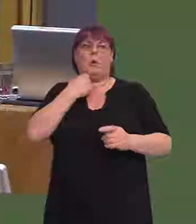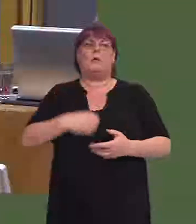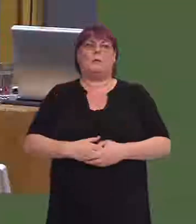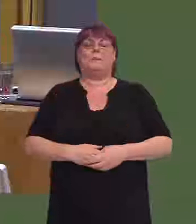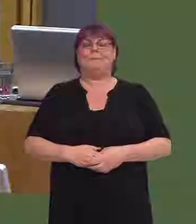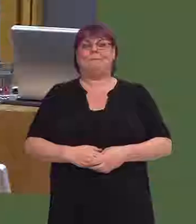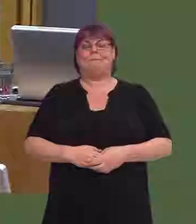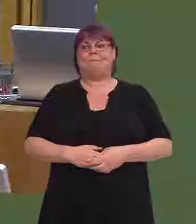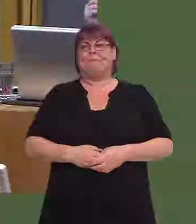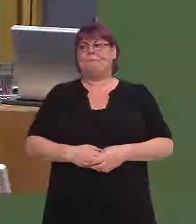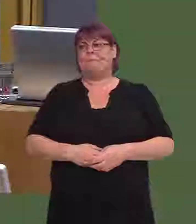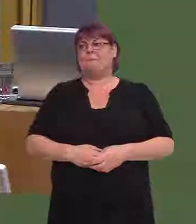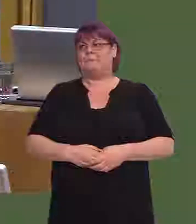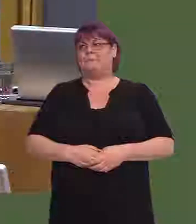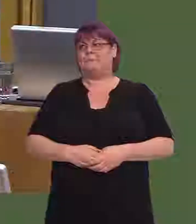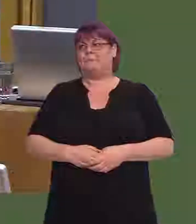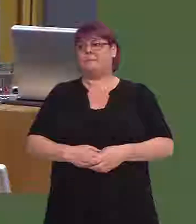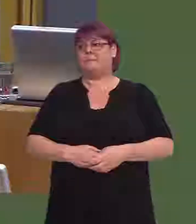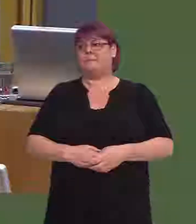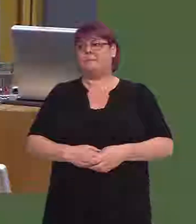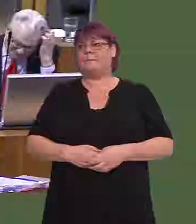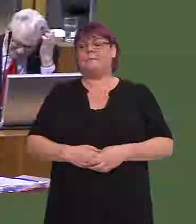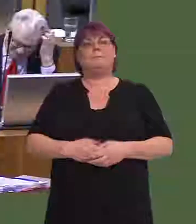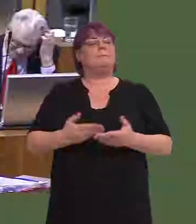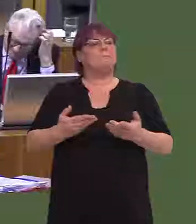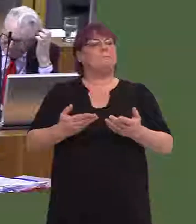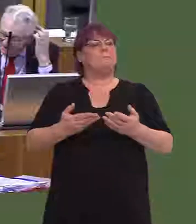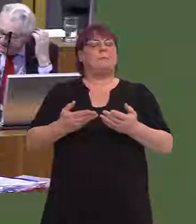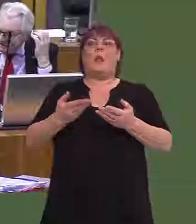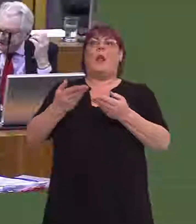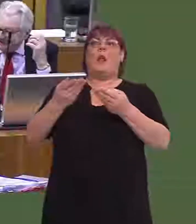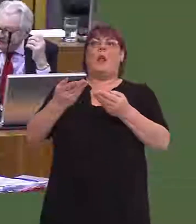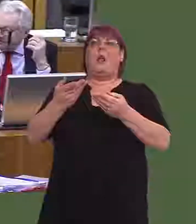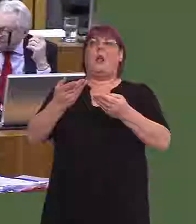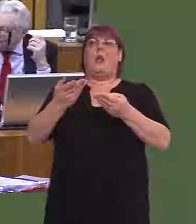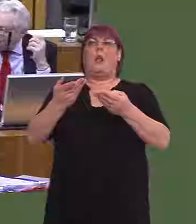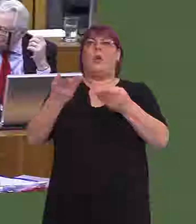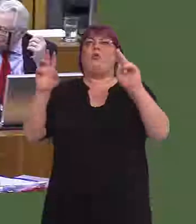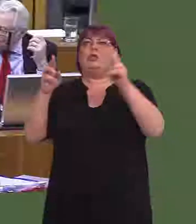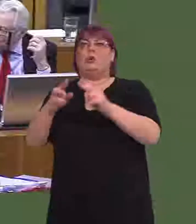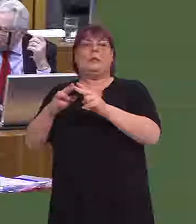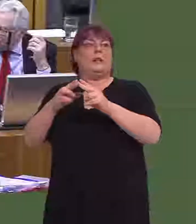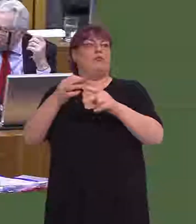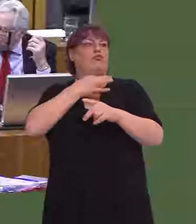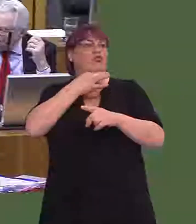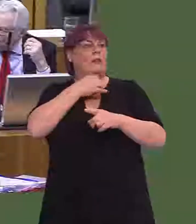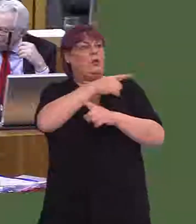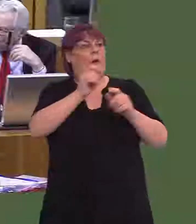There is no way of mitigating the effect of the loss of a market to our farmers. There is no way of doing that. There is no market that will replace that.